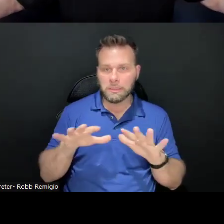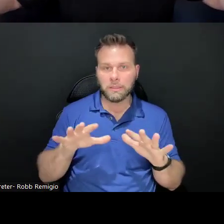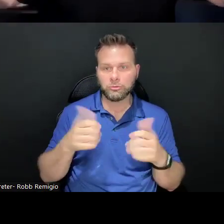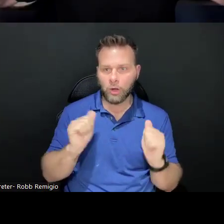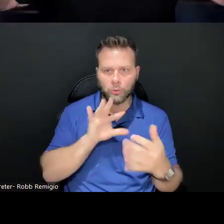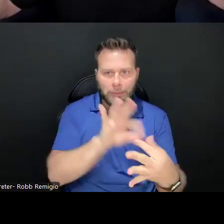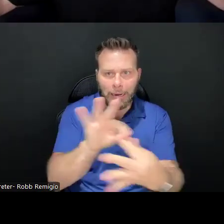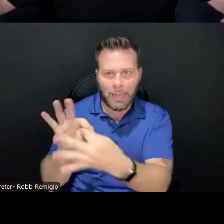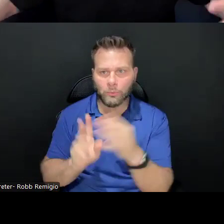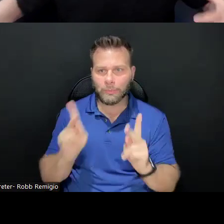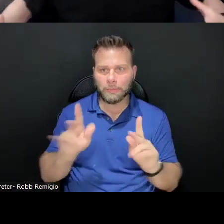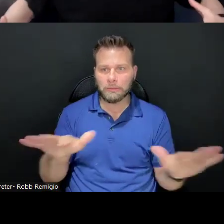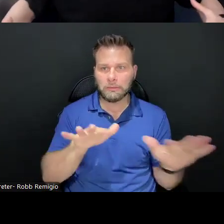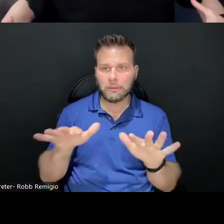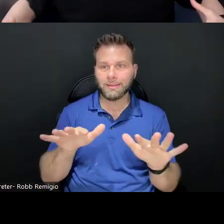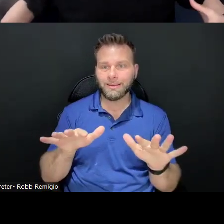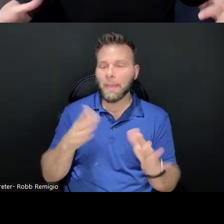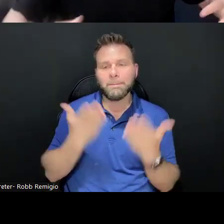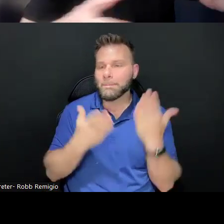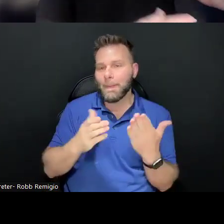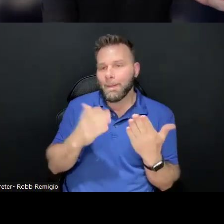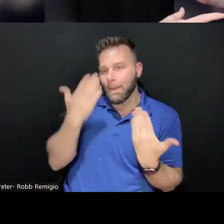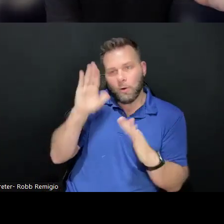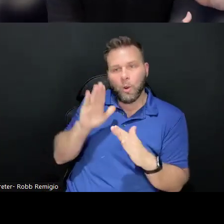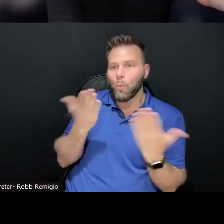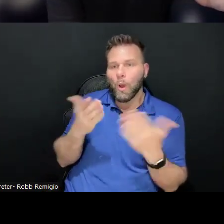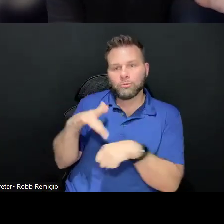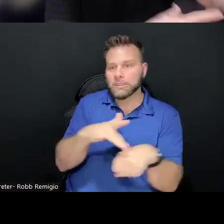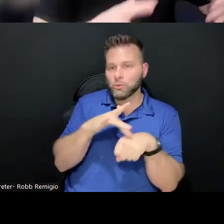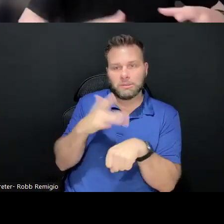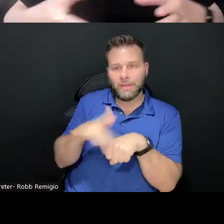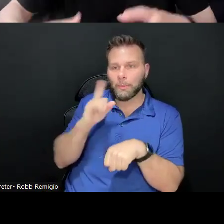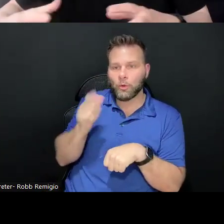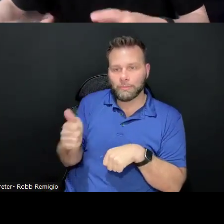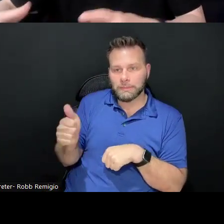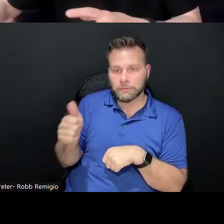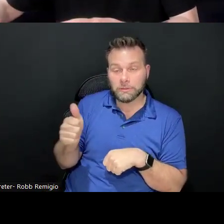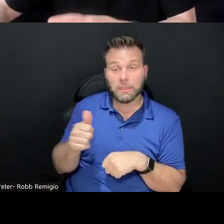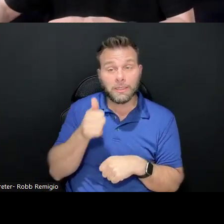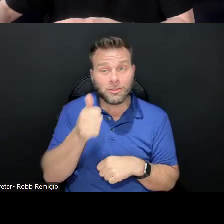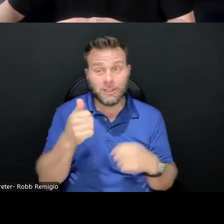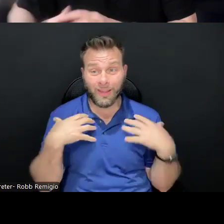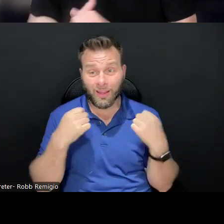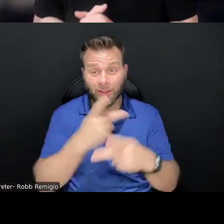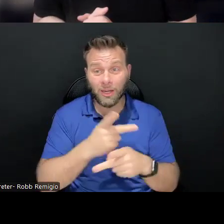hearing loss, who is trying desperately to connect isn't necessarily going to know about If you think hearing healthcare professionals always